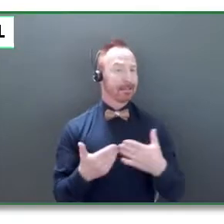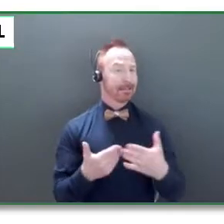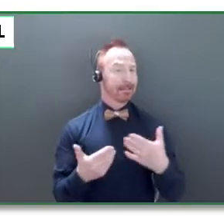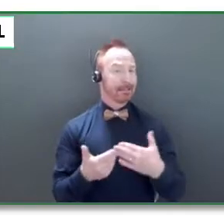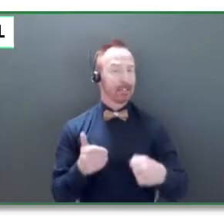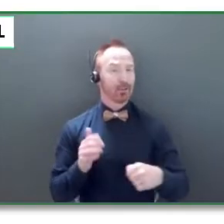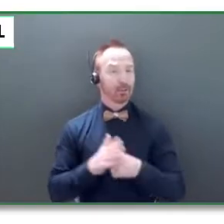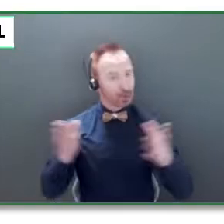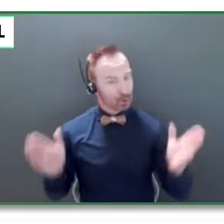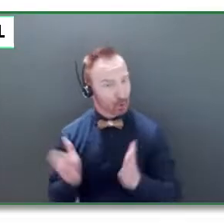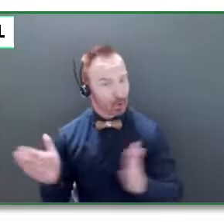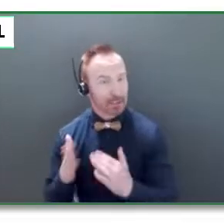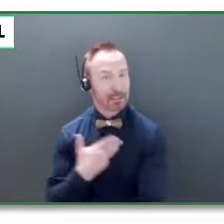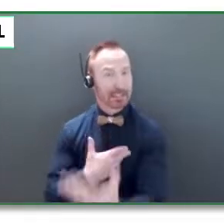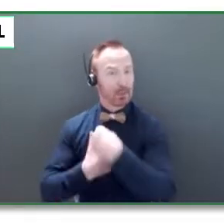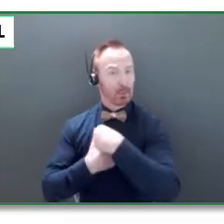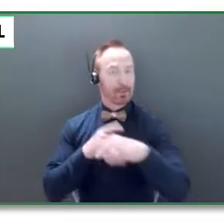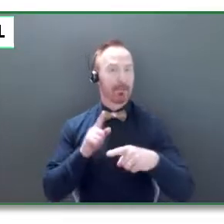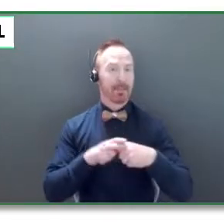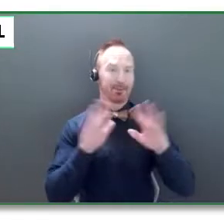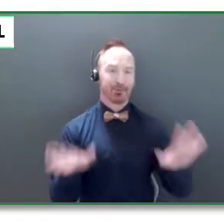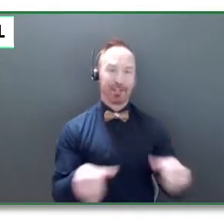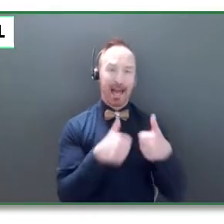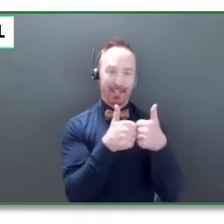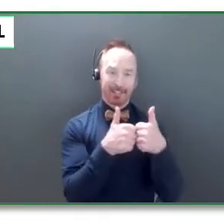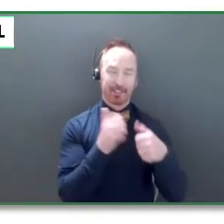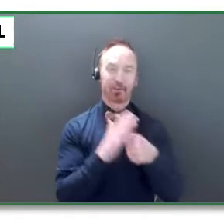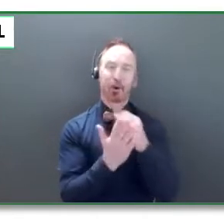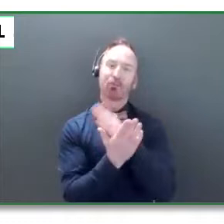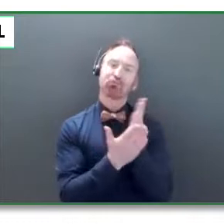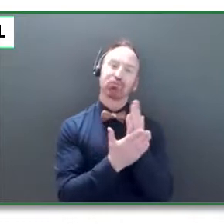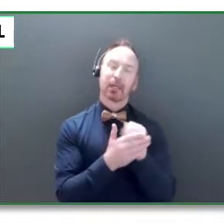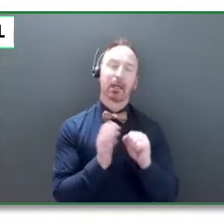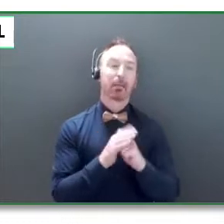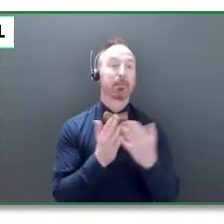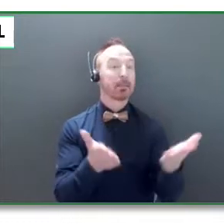levels of challenge. Next slide please.